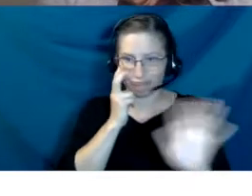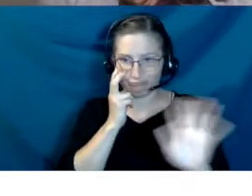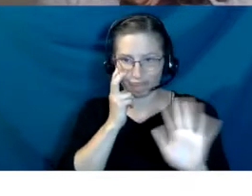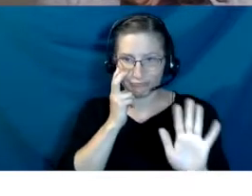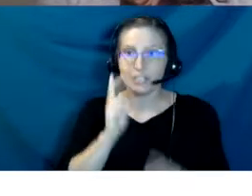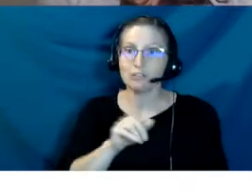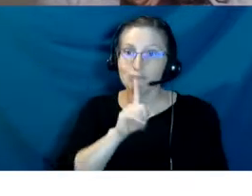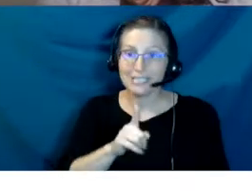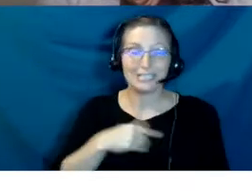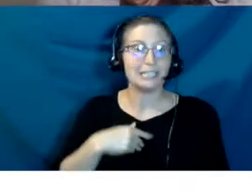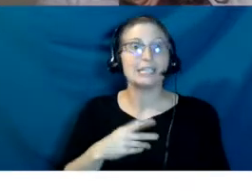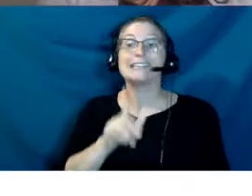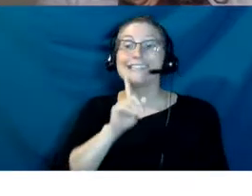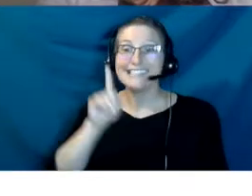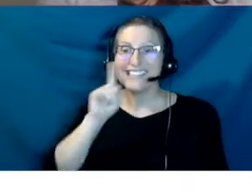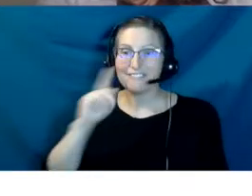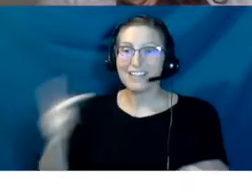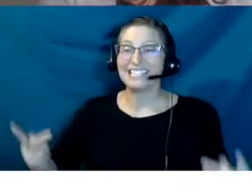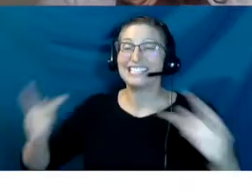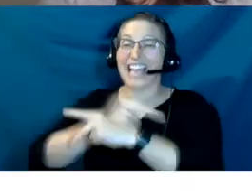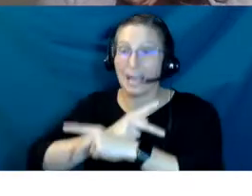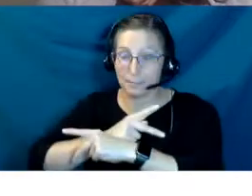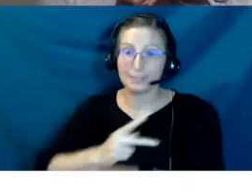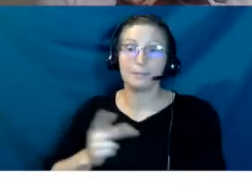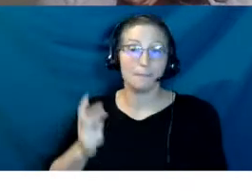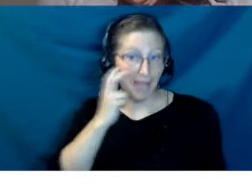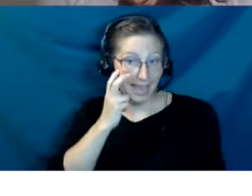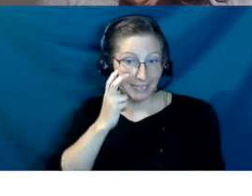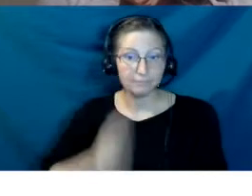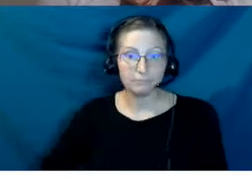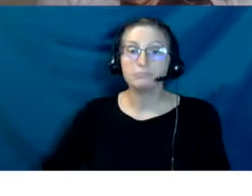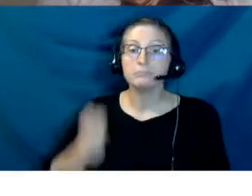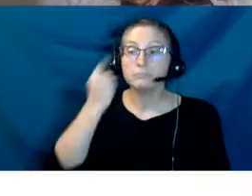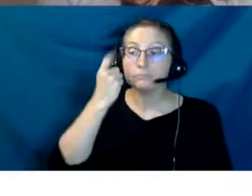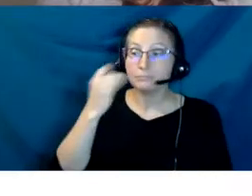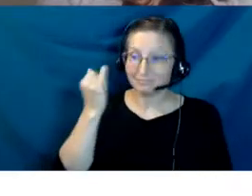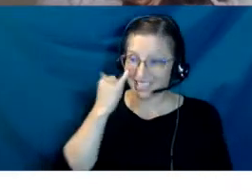When you look at accommodations that a child might need, and accommodations that might